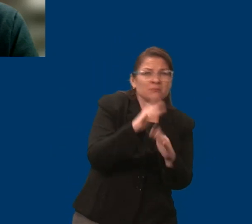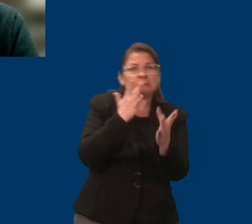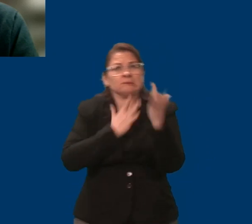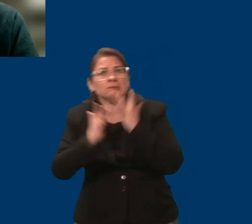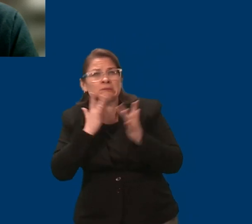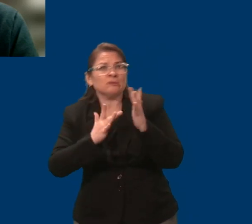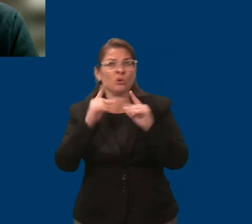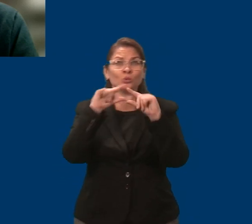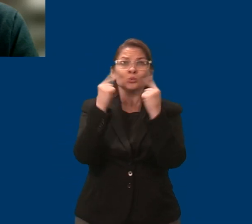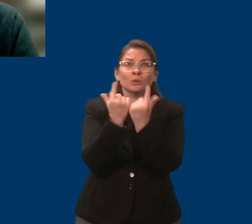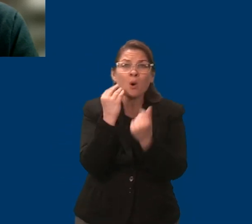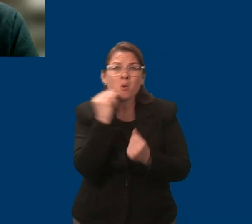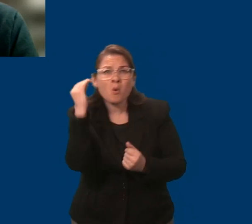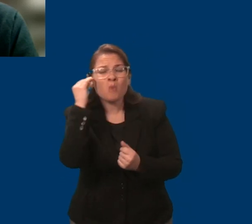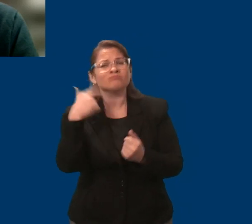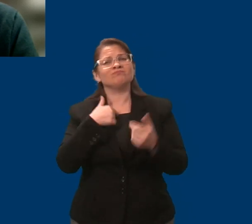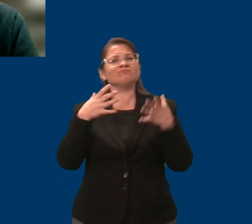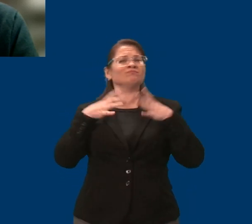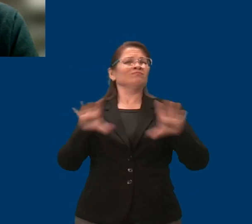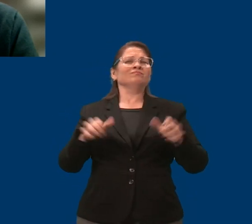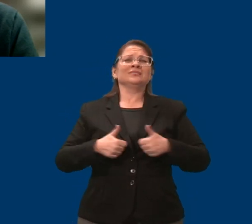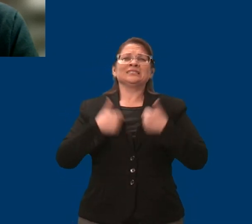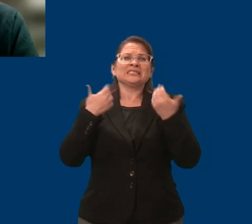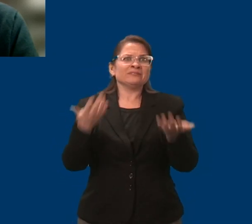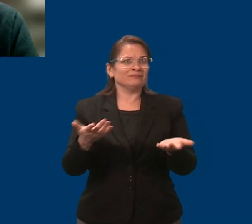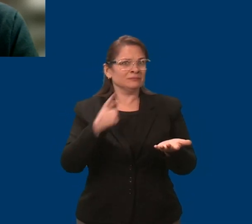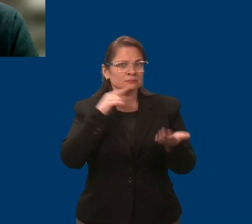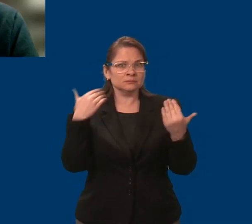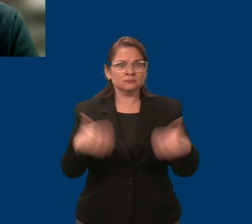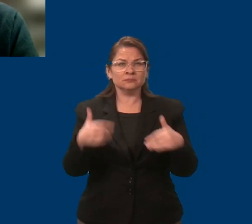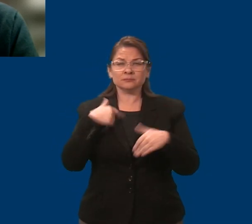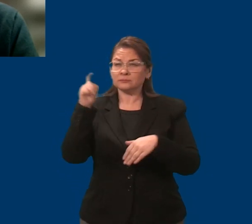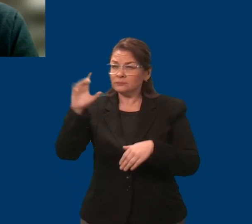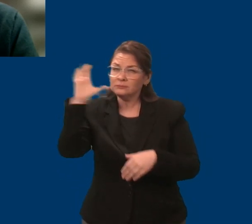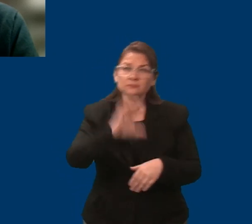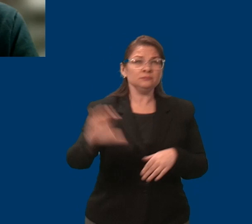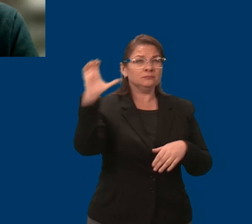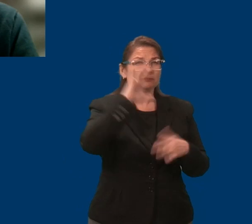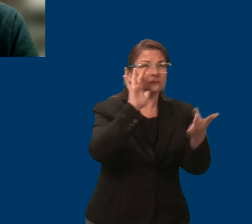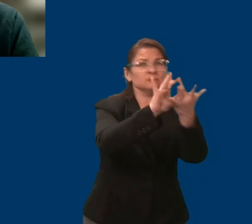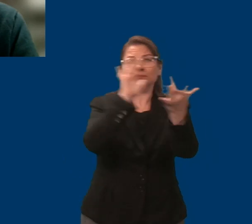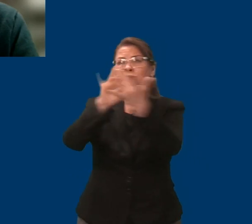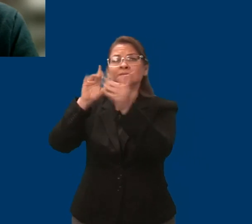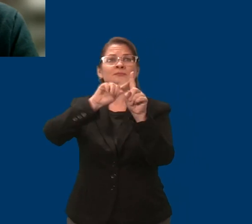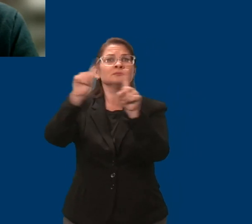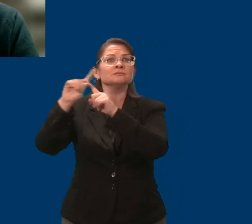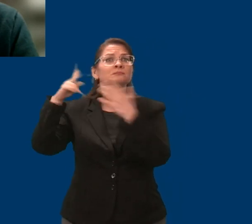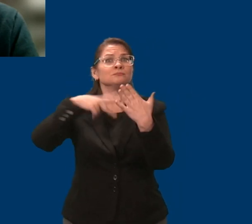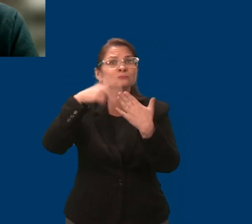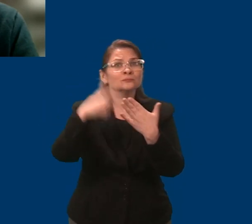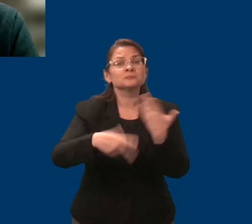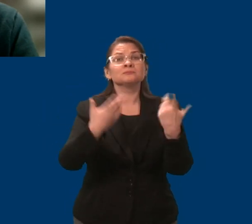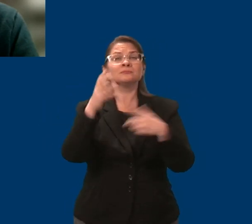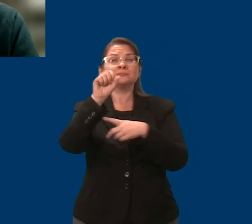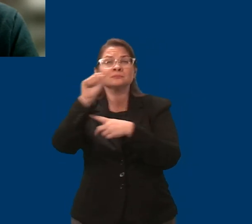I have had to navigate various programs like SSI and other benefits, such as SNAP food benefits,